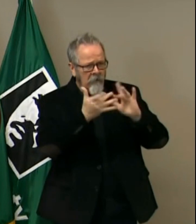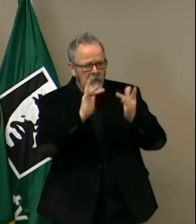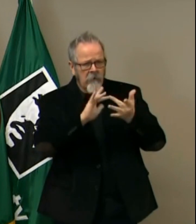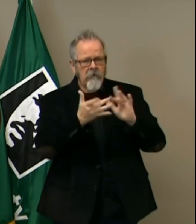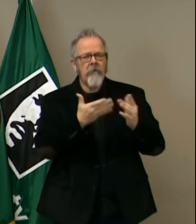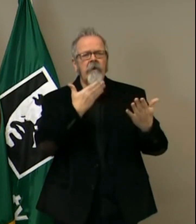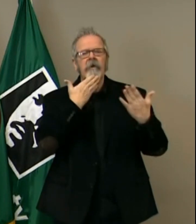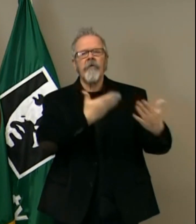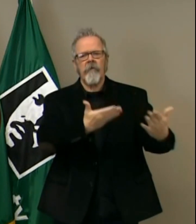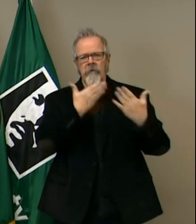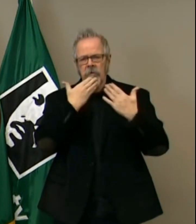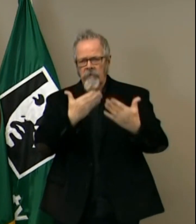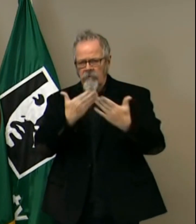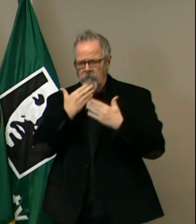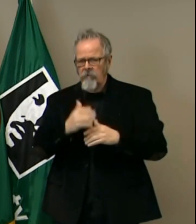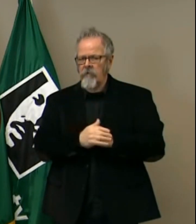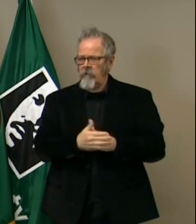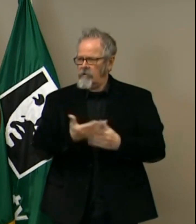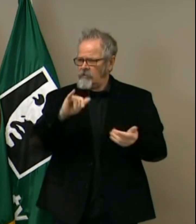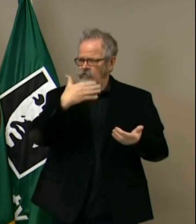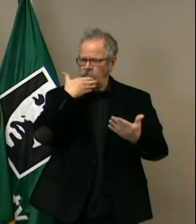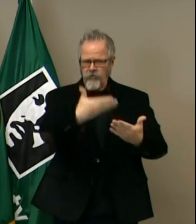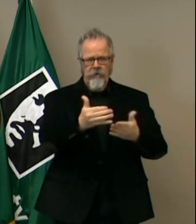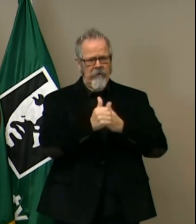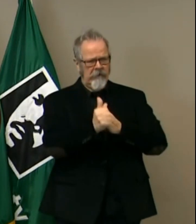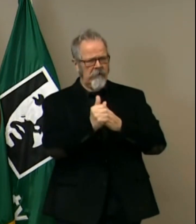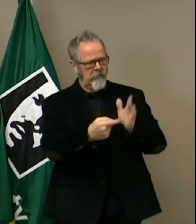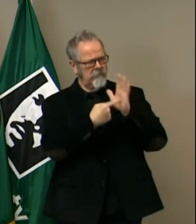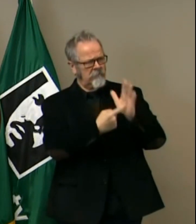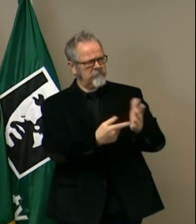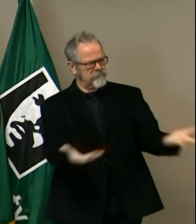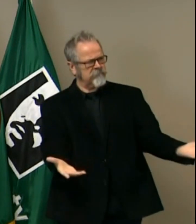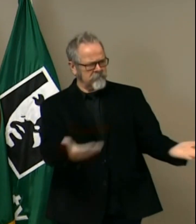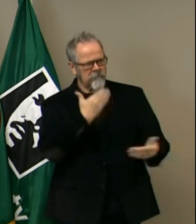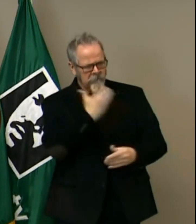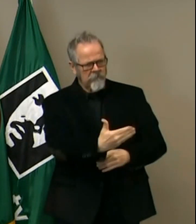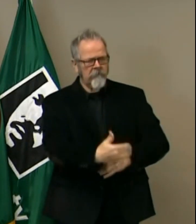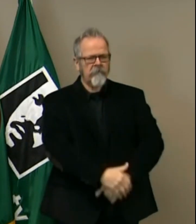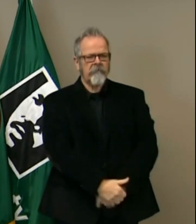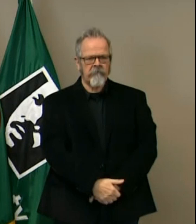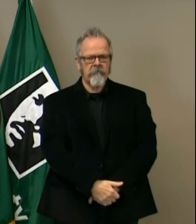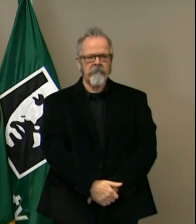national effort given the explosion of the Cova 19 virus in our state and